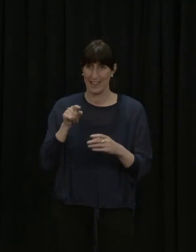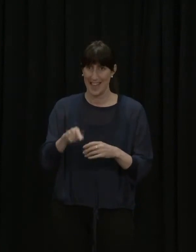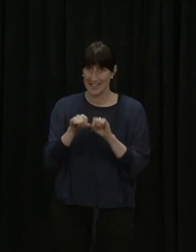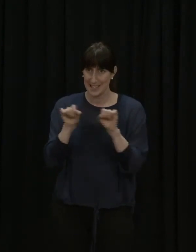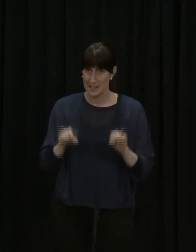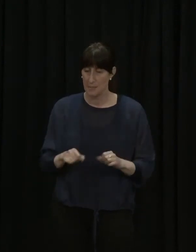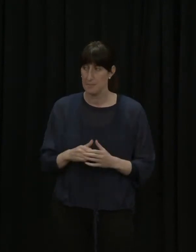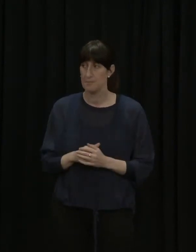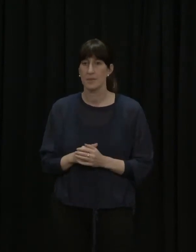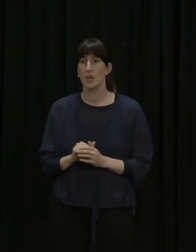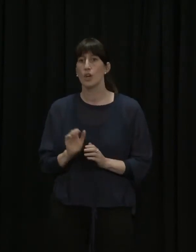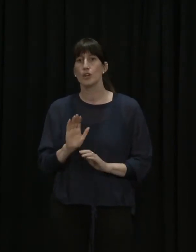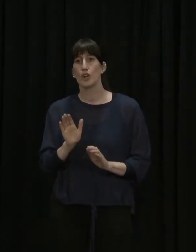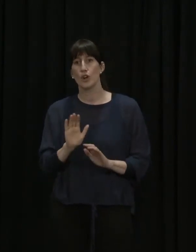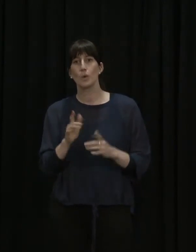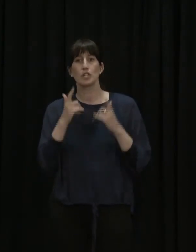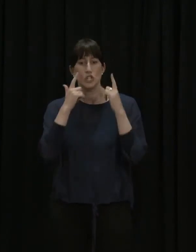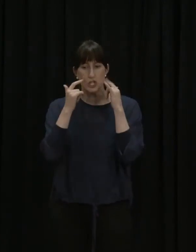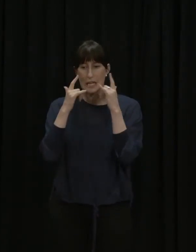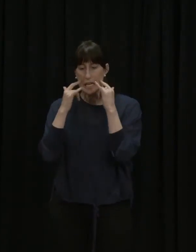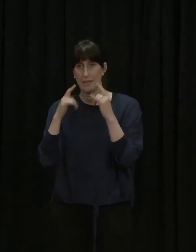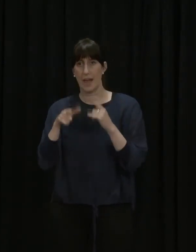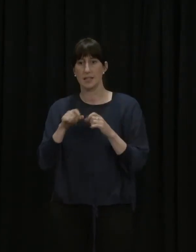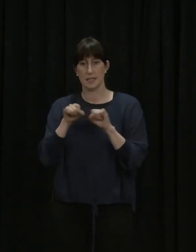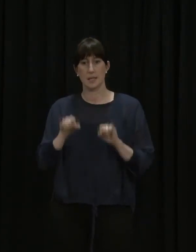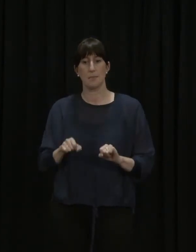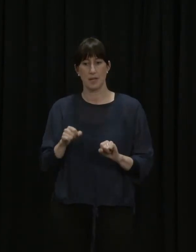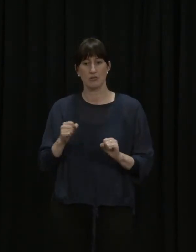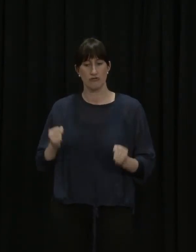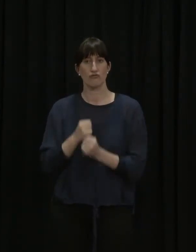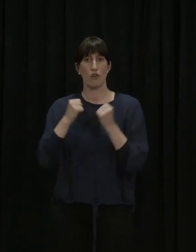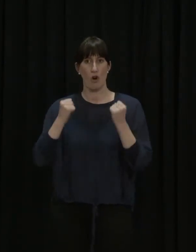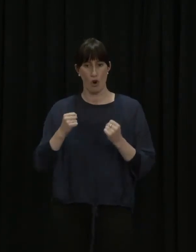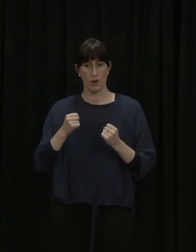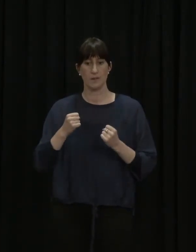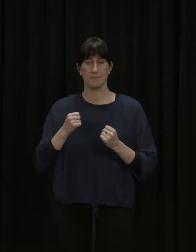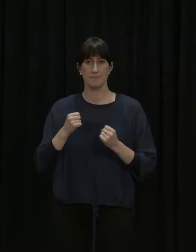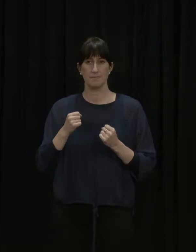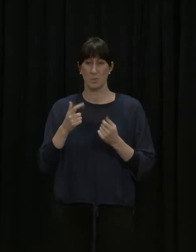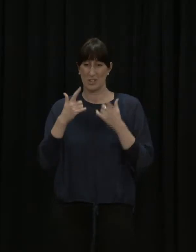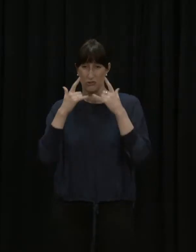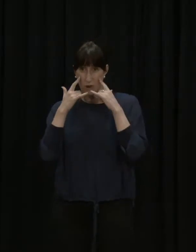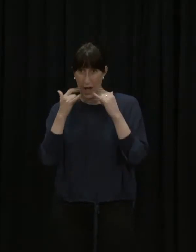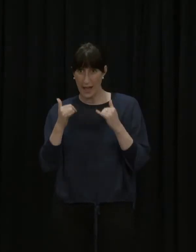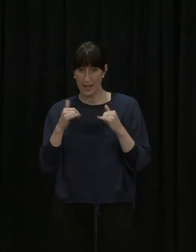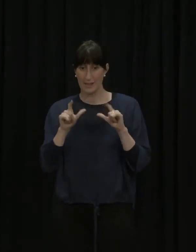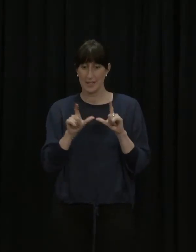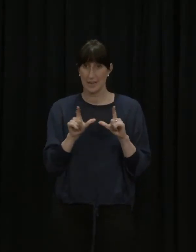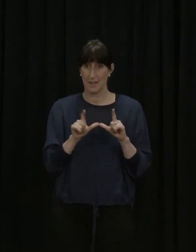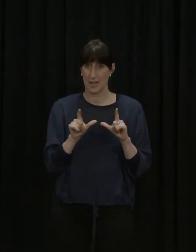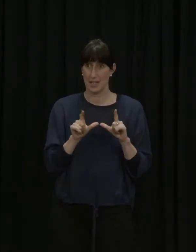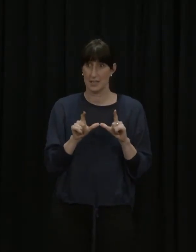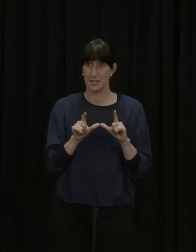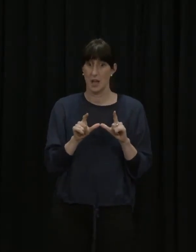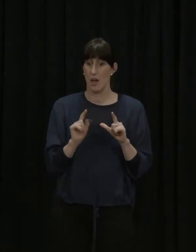Have you dropped the ball on it in terms of it? The stress testing of the